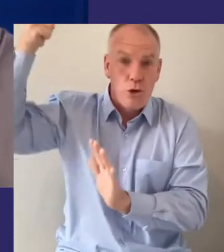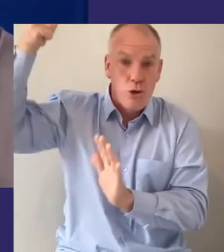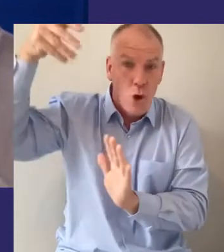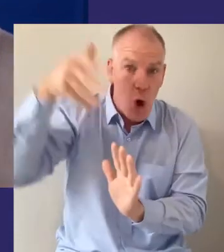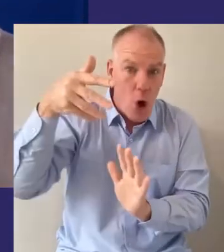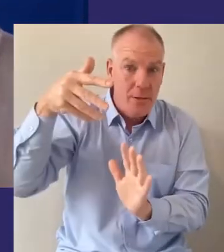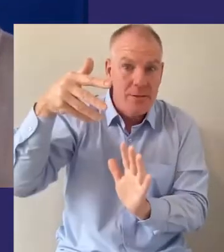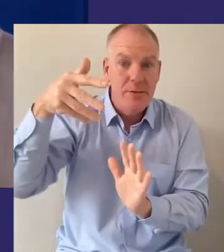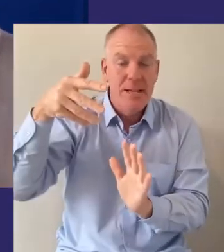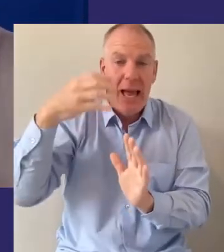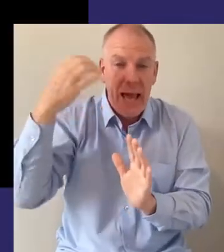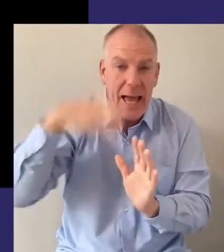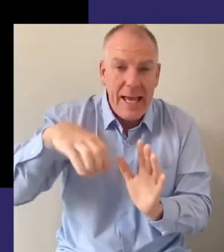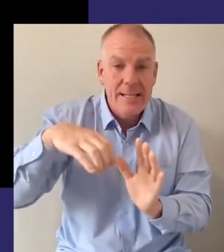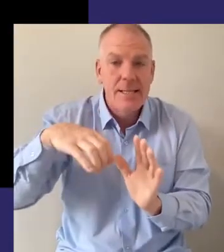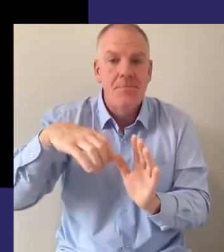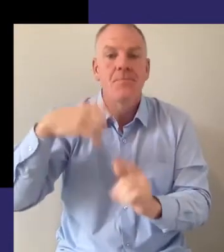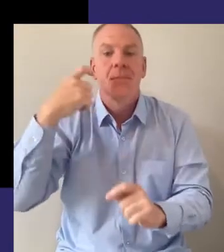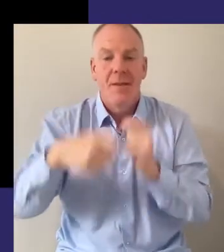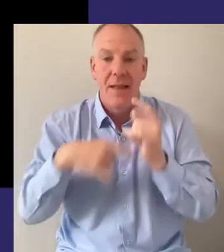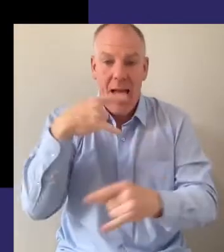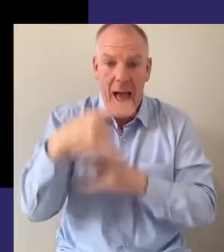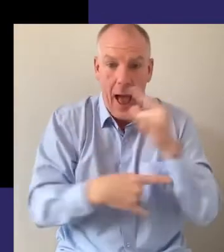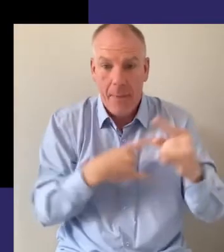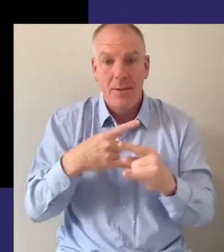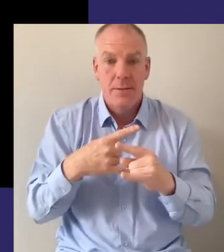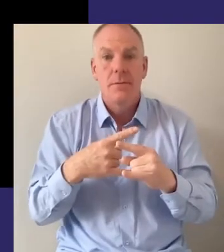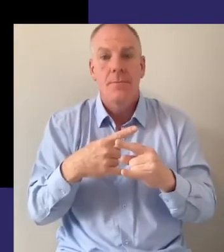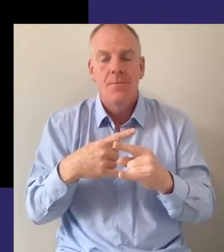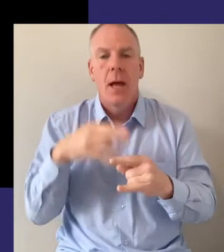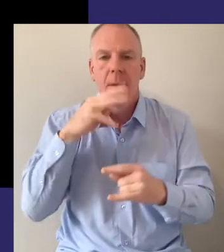there and a little bit of extra heat. When those favourable conditions are in the ocean,